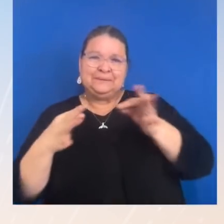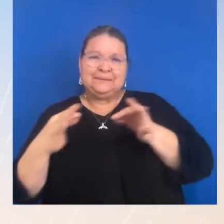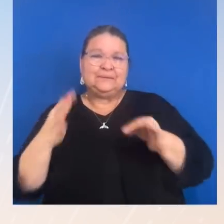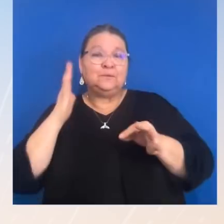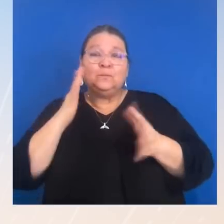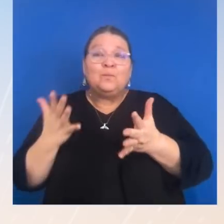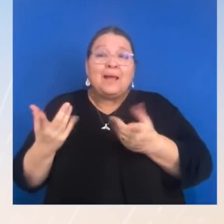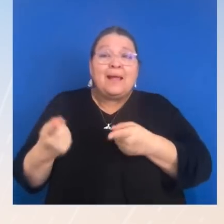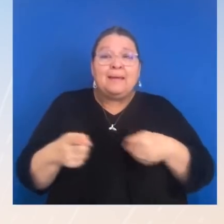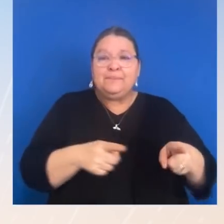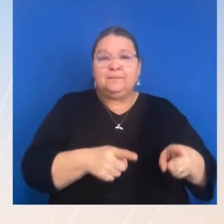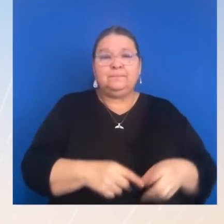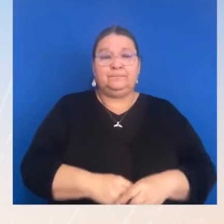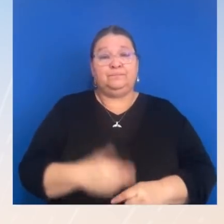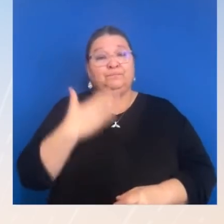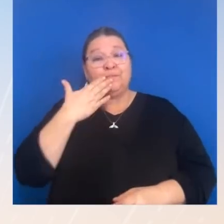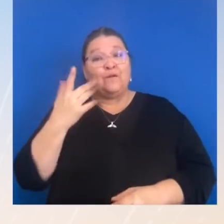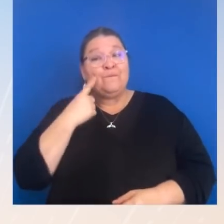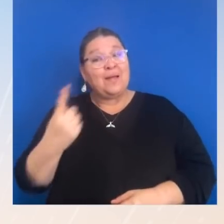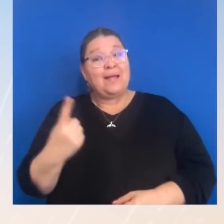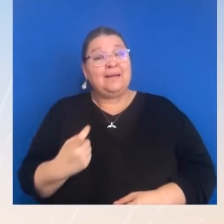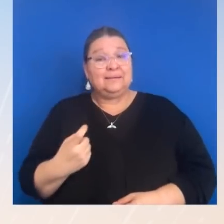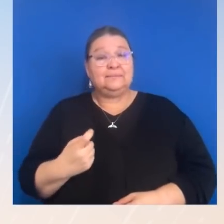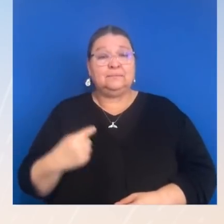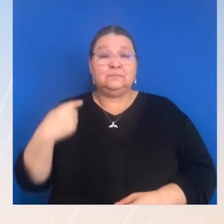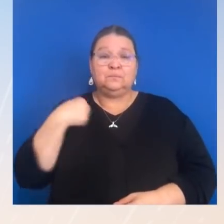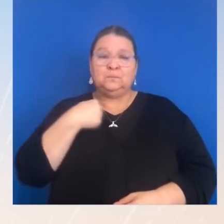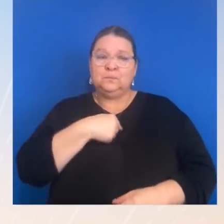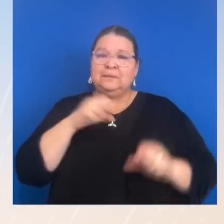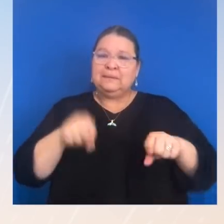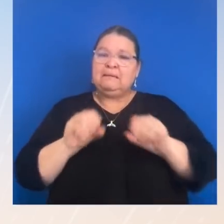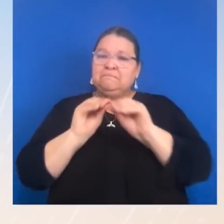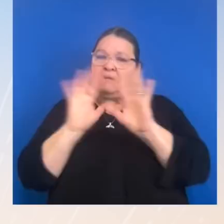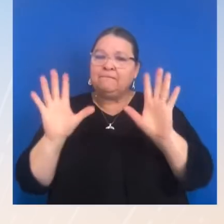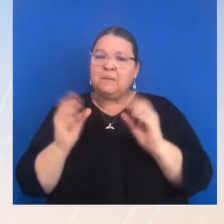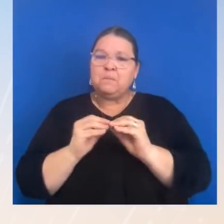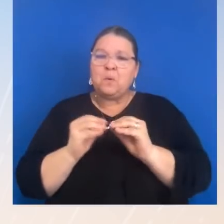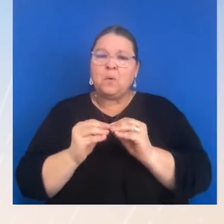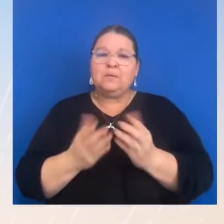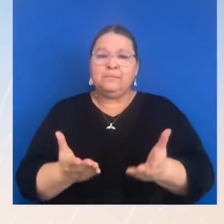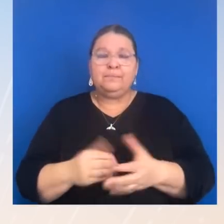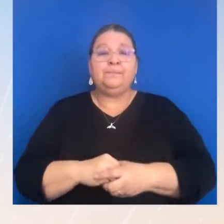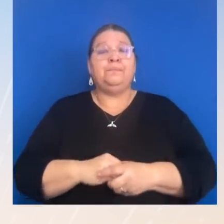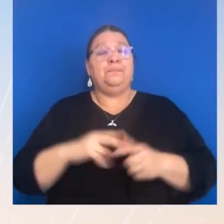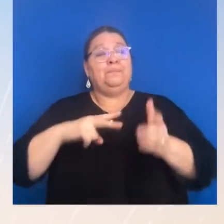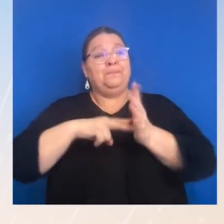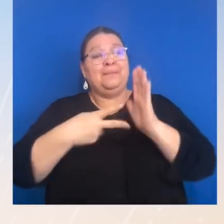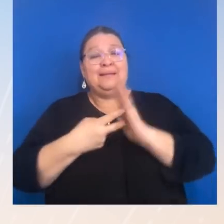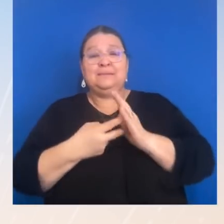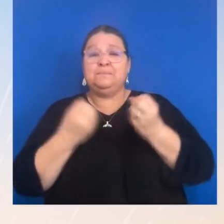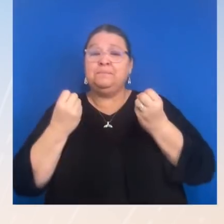for further clarification -- we will have to stop a number of components of our program that are essential to the American people.